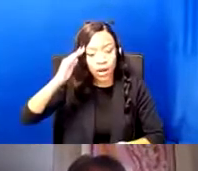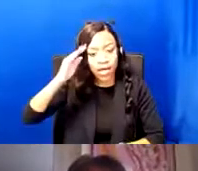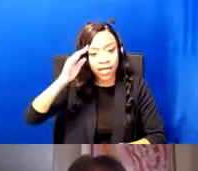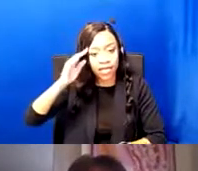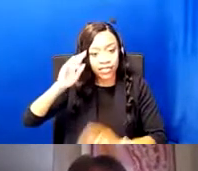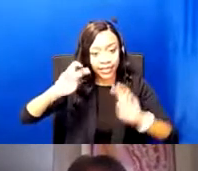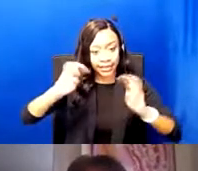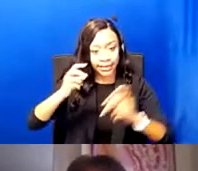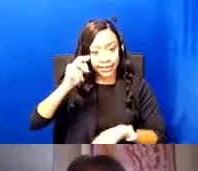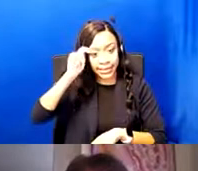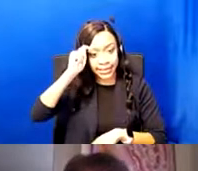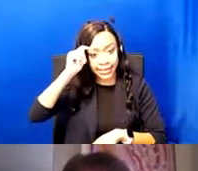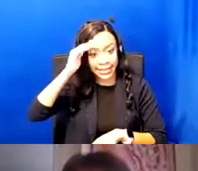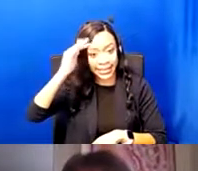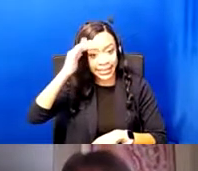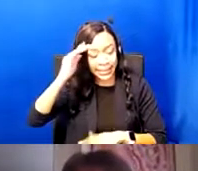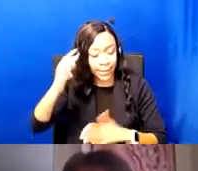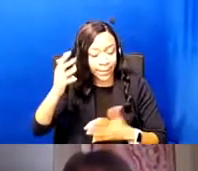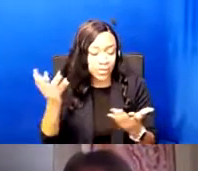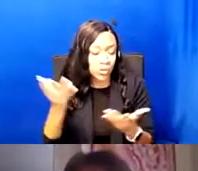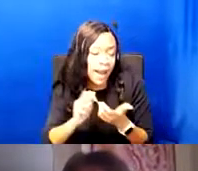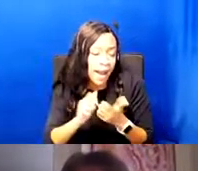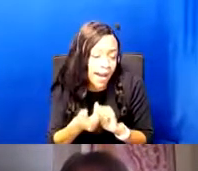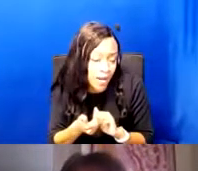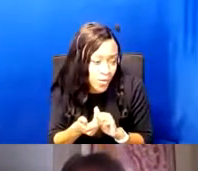to the stage in different performance disciplines.